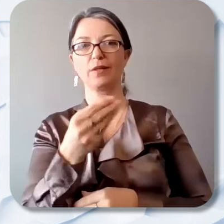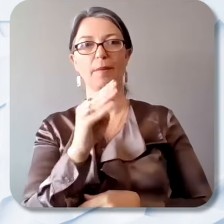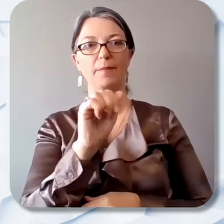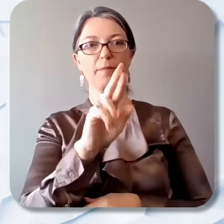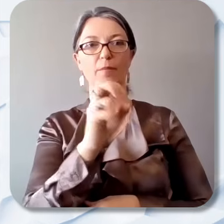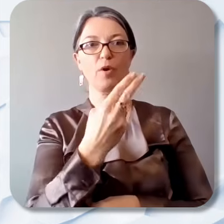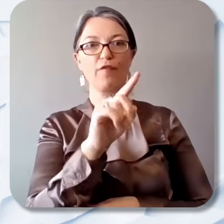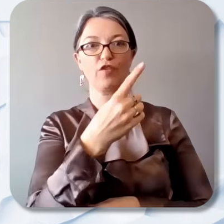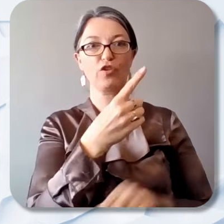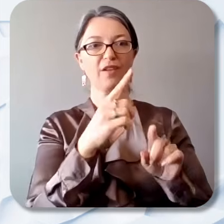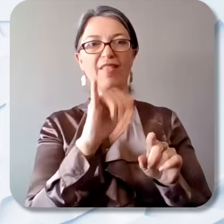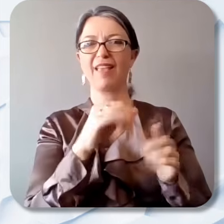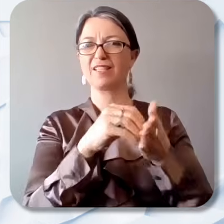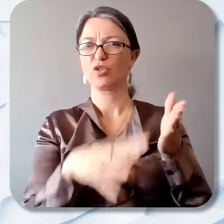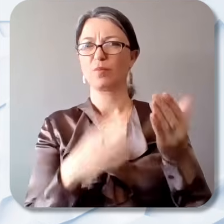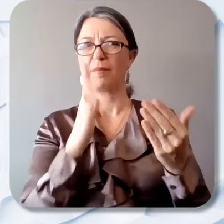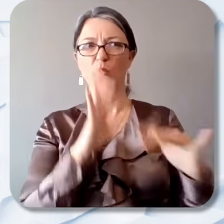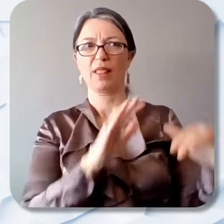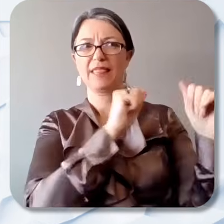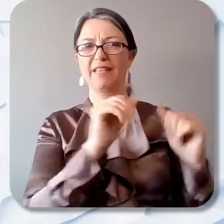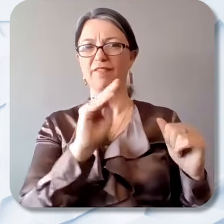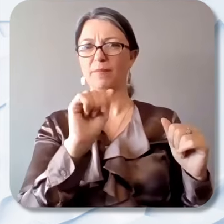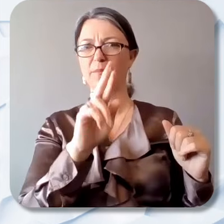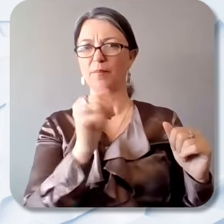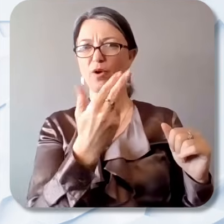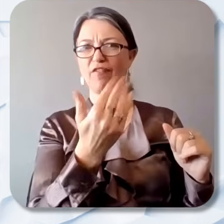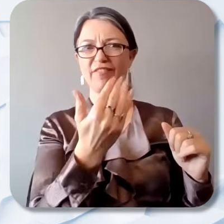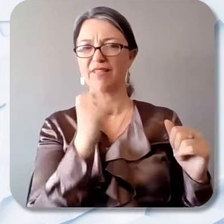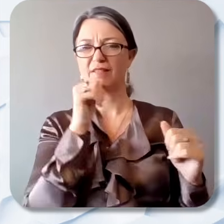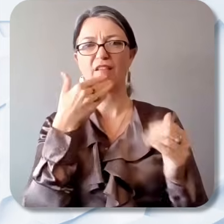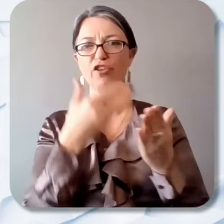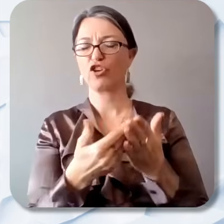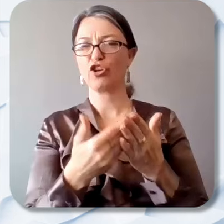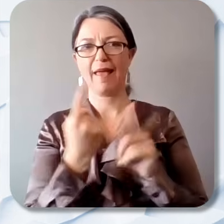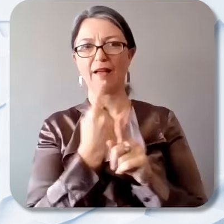Well, that student might leave March 15th and then it wouldn't be a really good accurate collection.